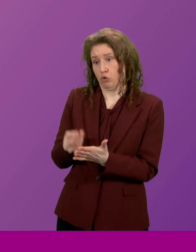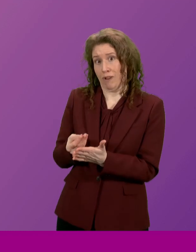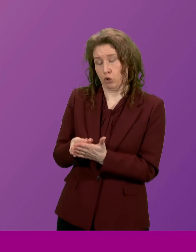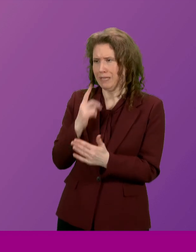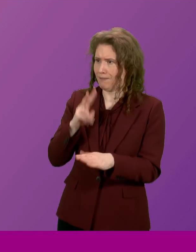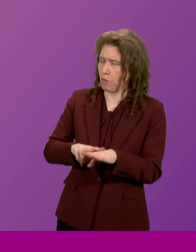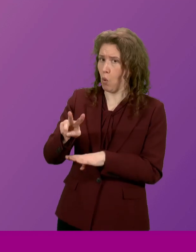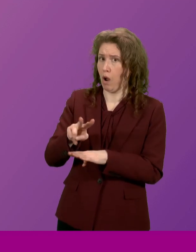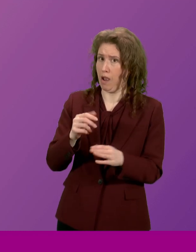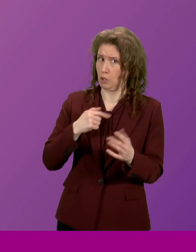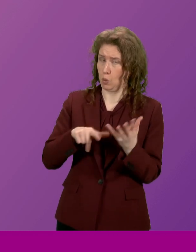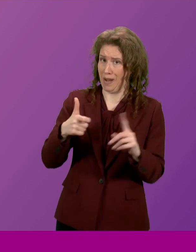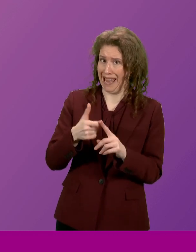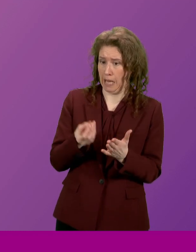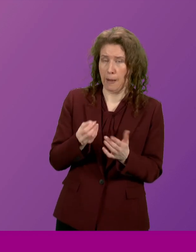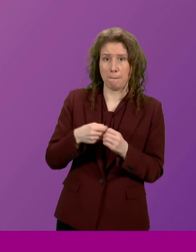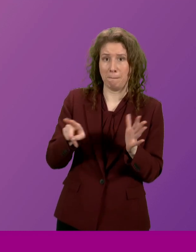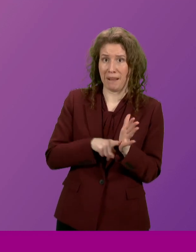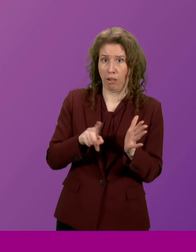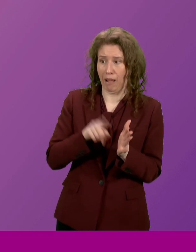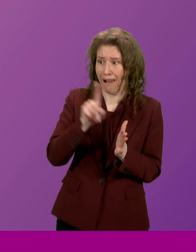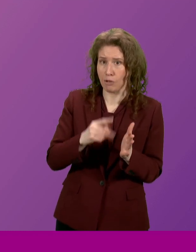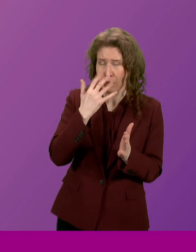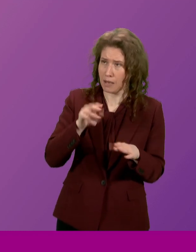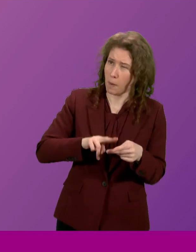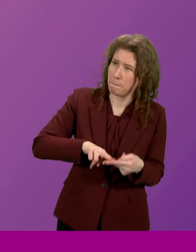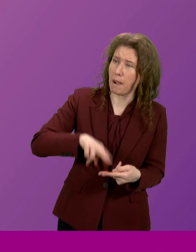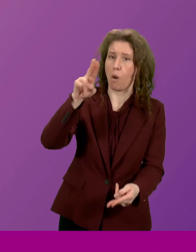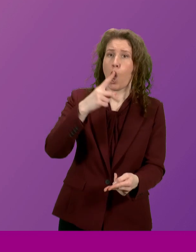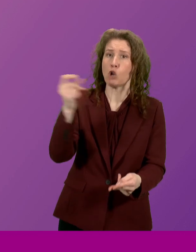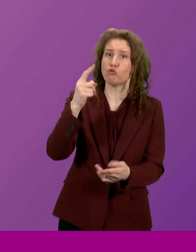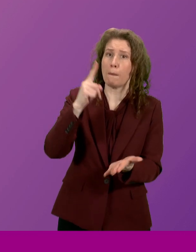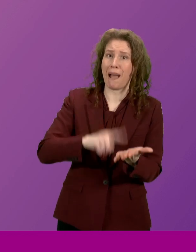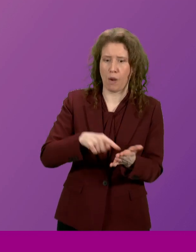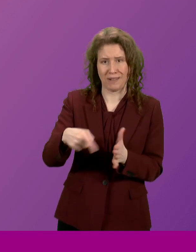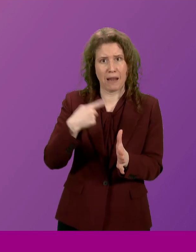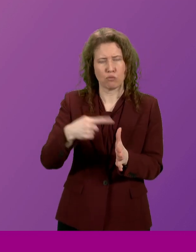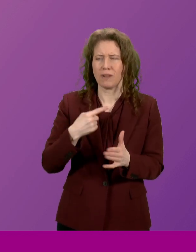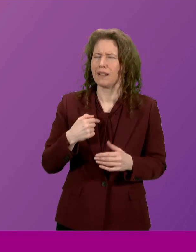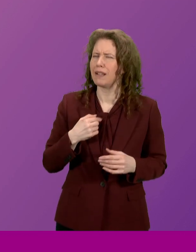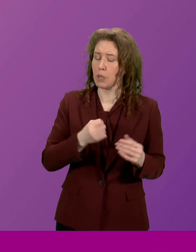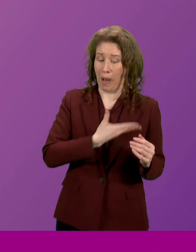could soar by more than £100 in April. It is the third rise since Labour came to power,